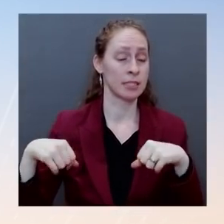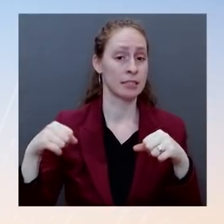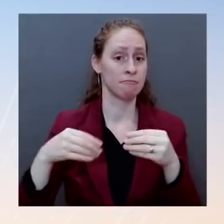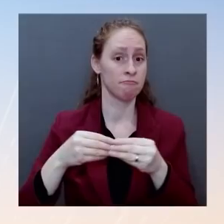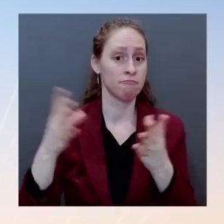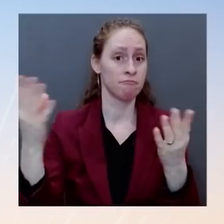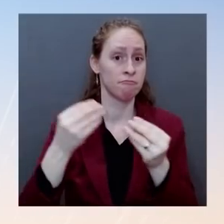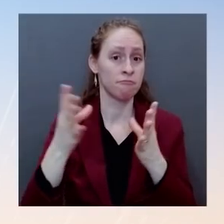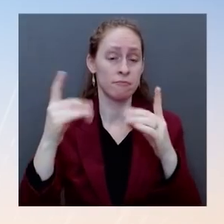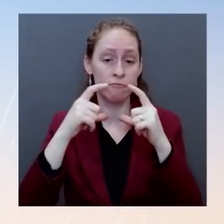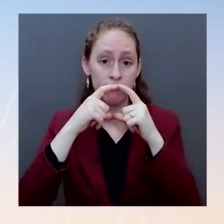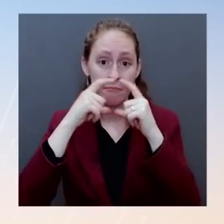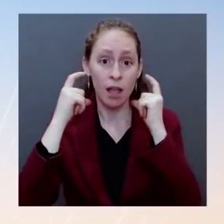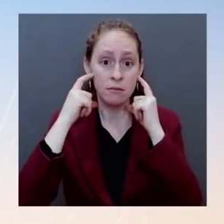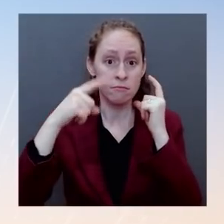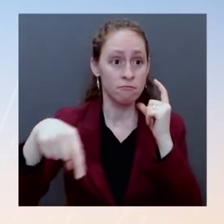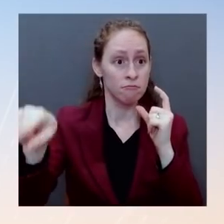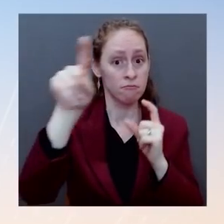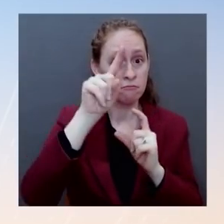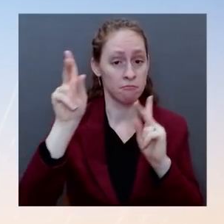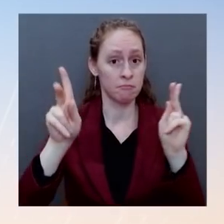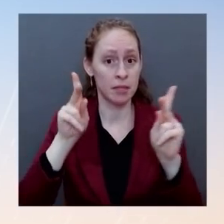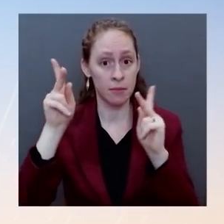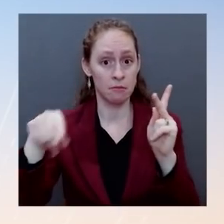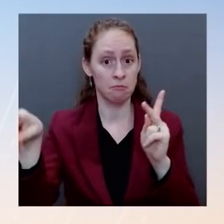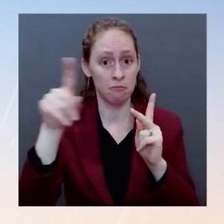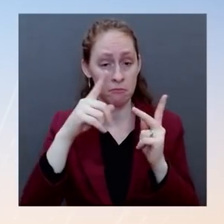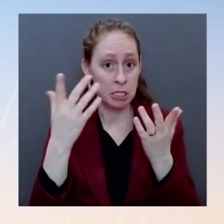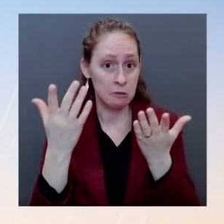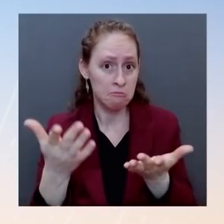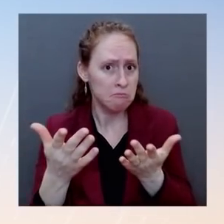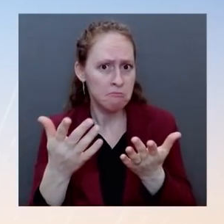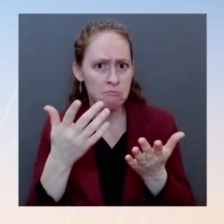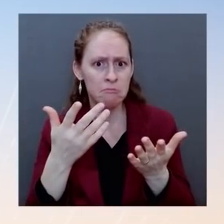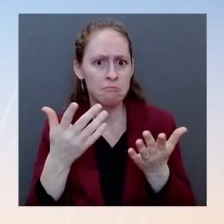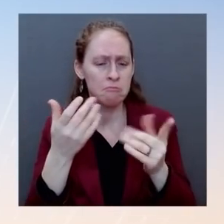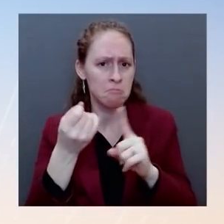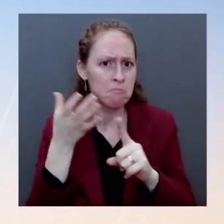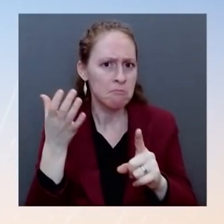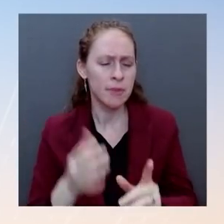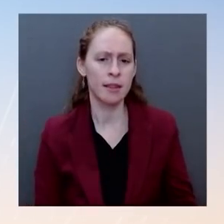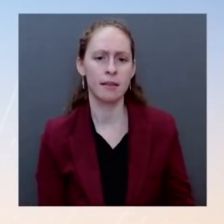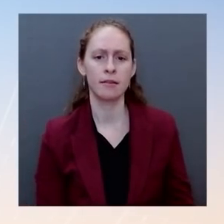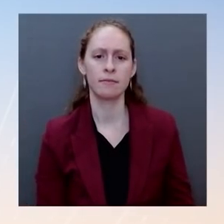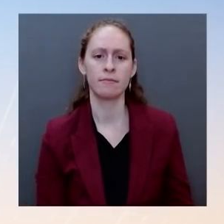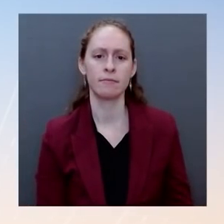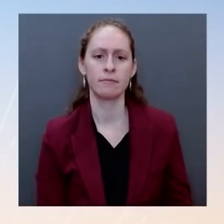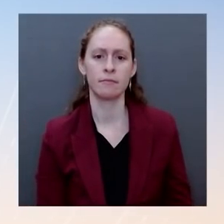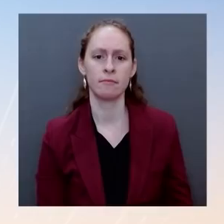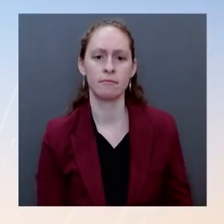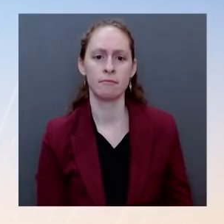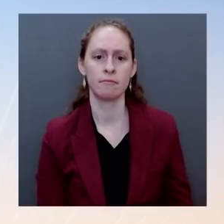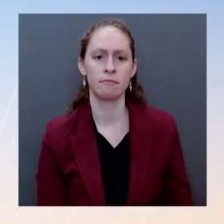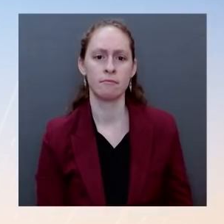that everybody has the necessary protections as we continue to fight the virus. Go ahead, in the back -- let's see.